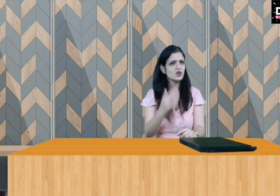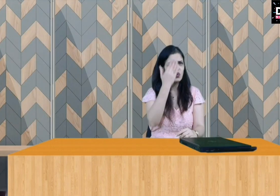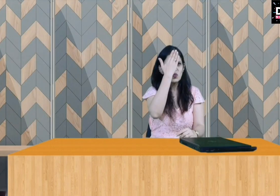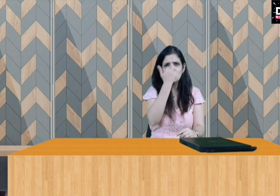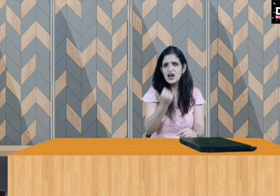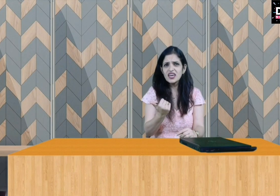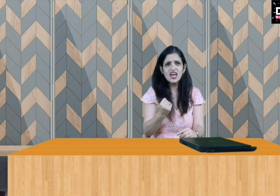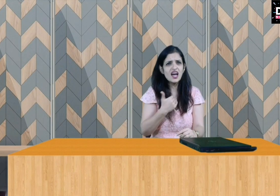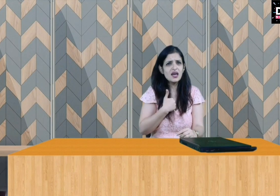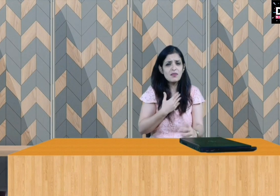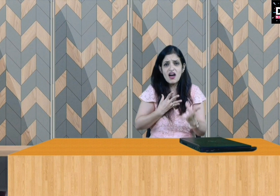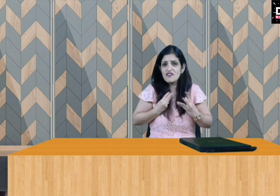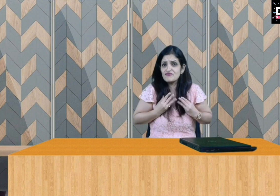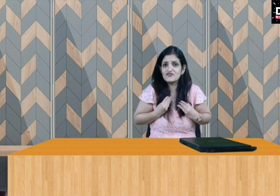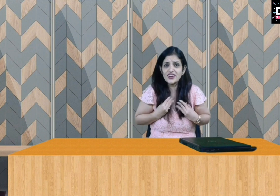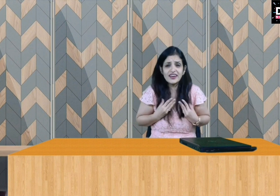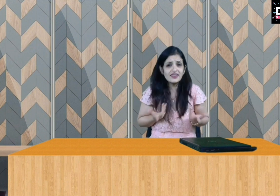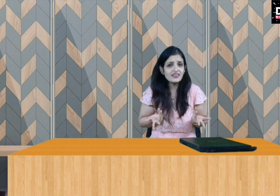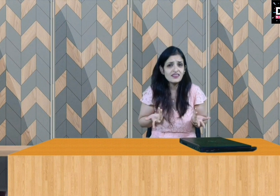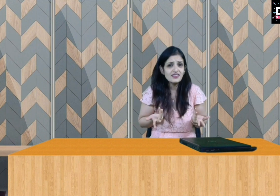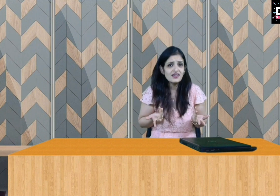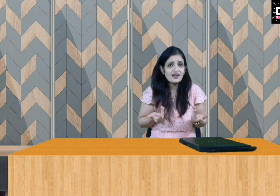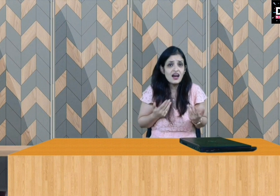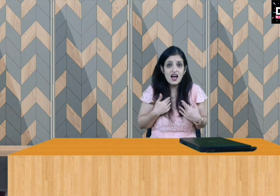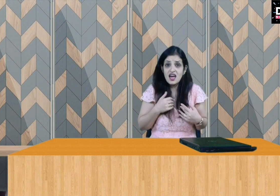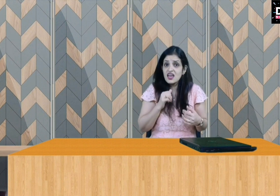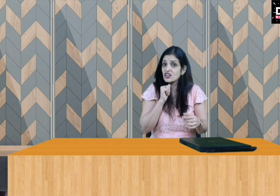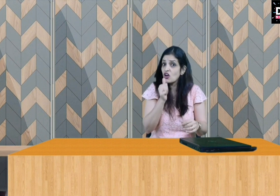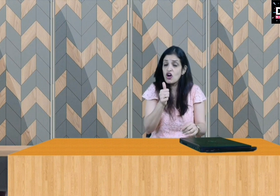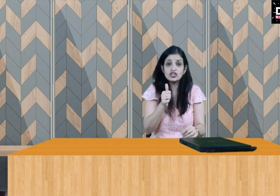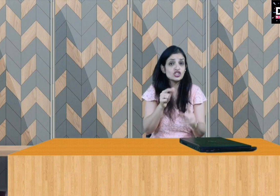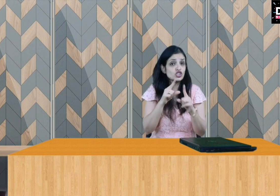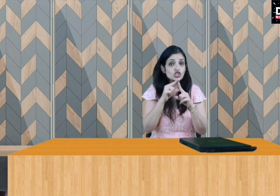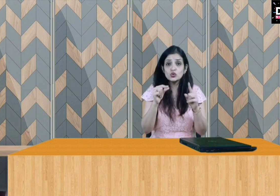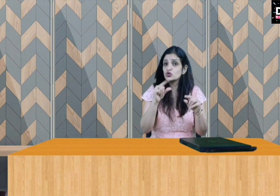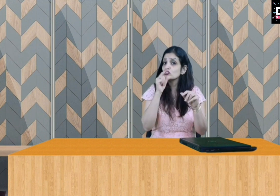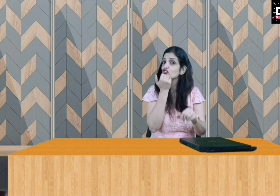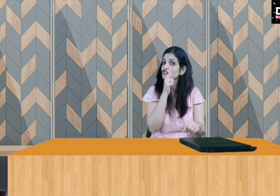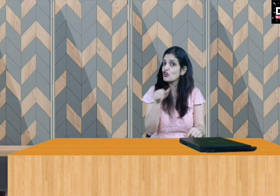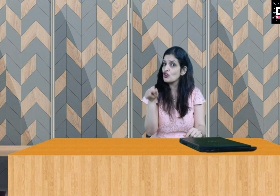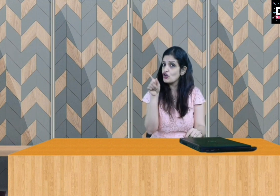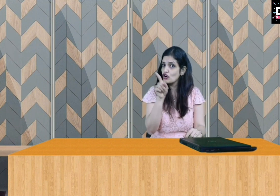Why should I be scared when I am not wrong?